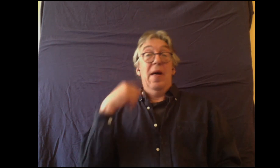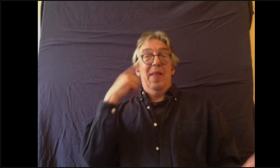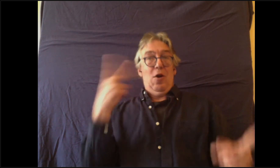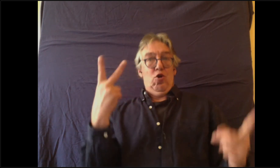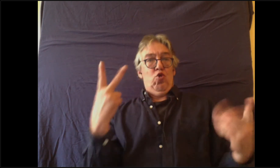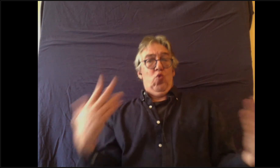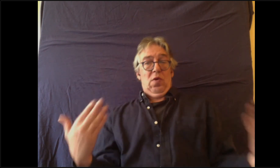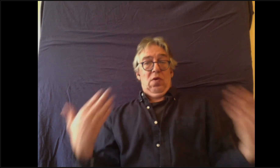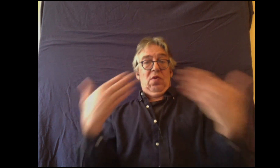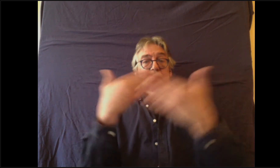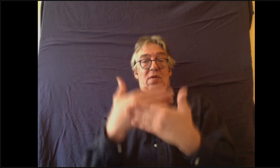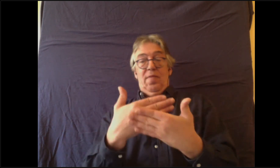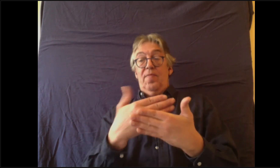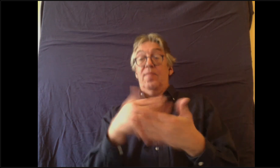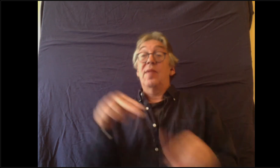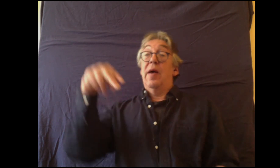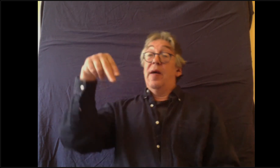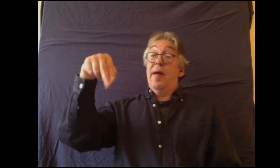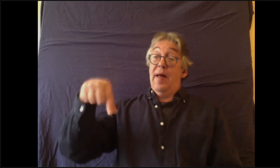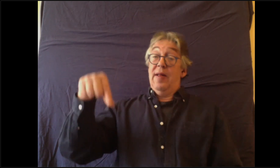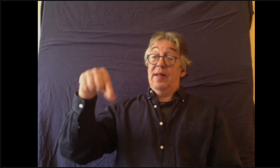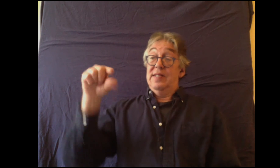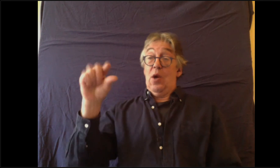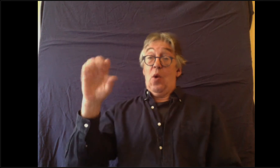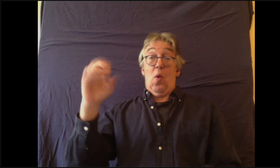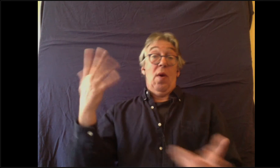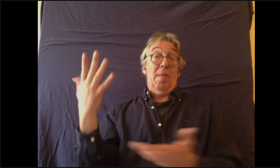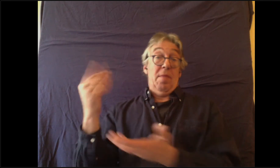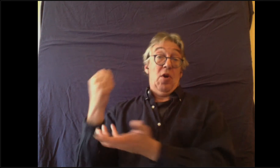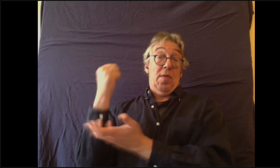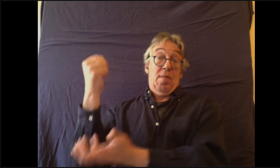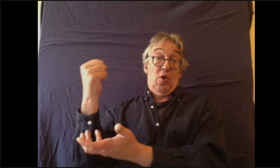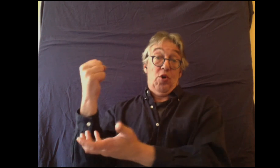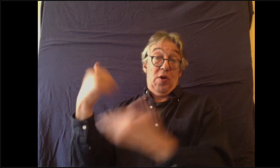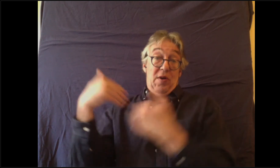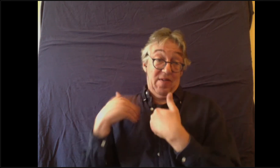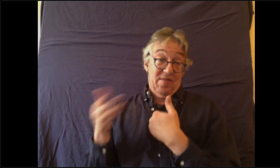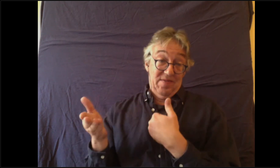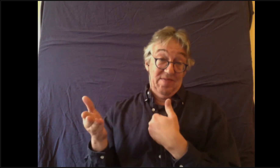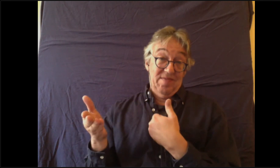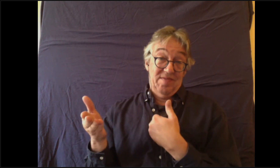NGOs might have money and they might have some experience